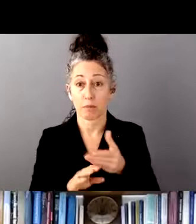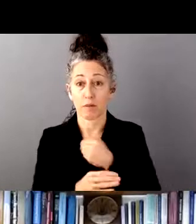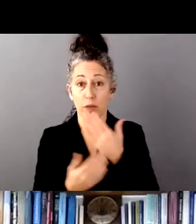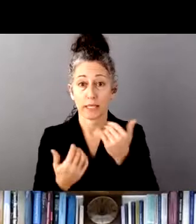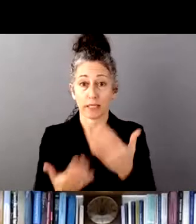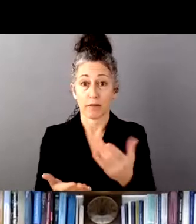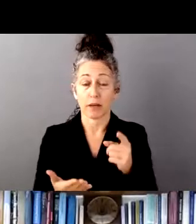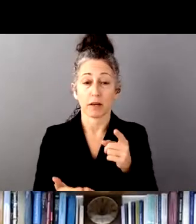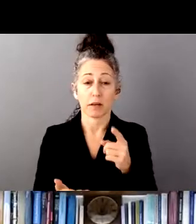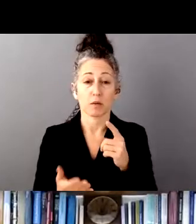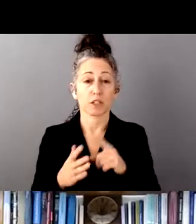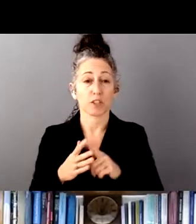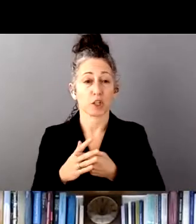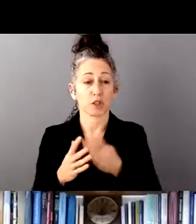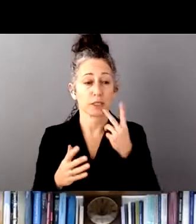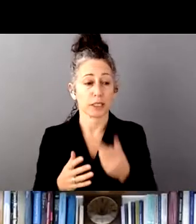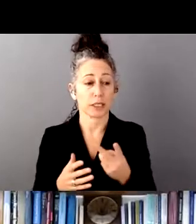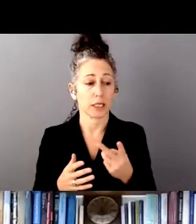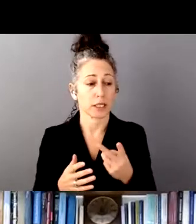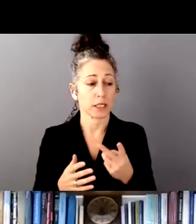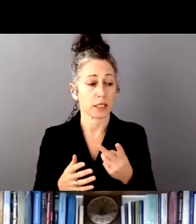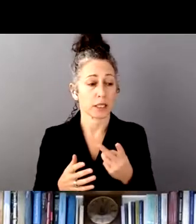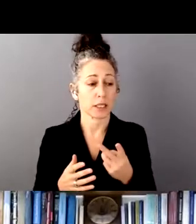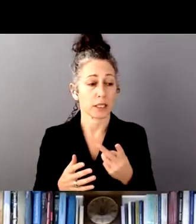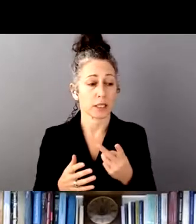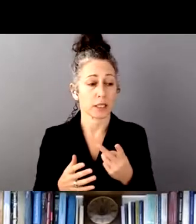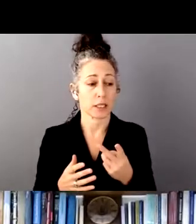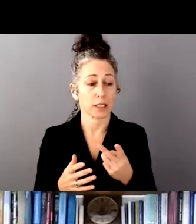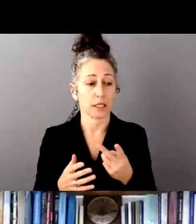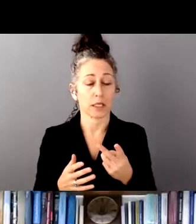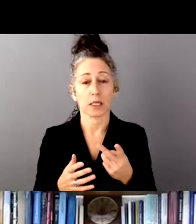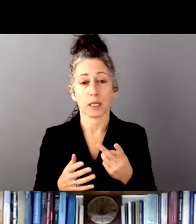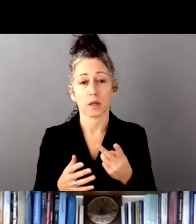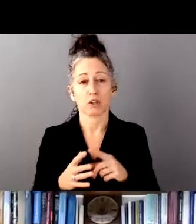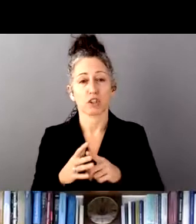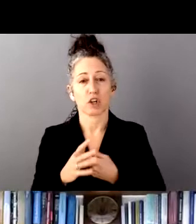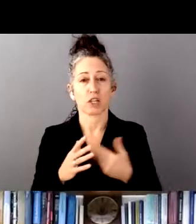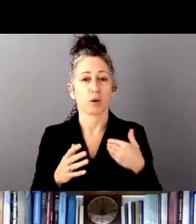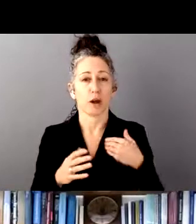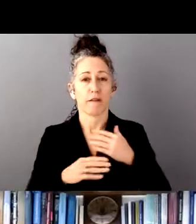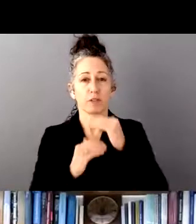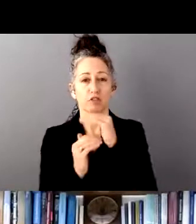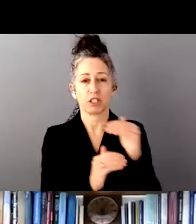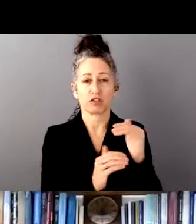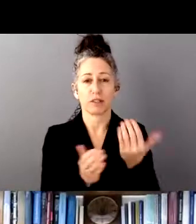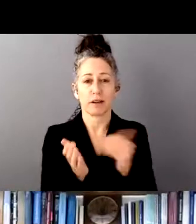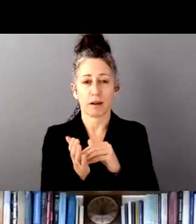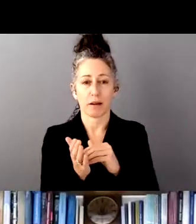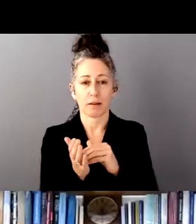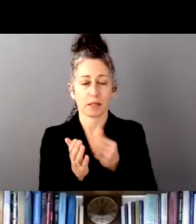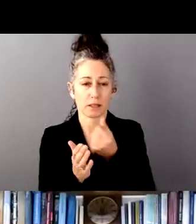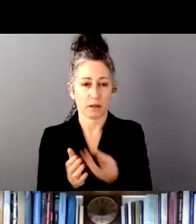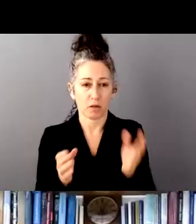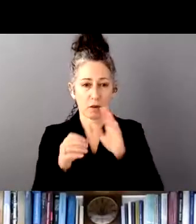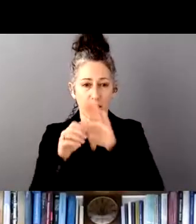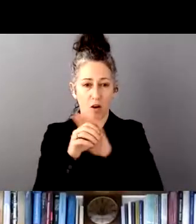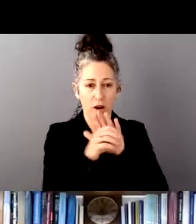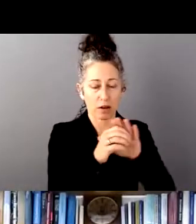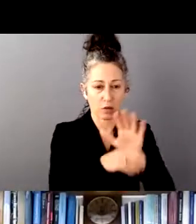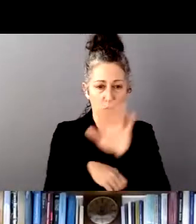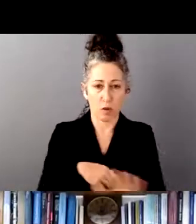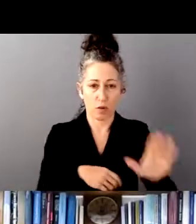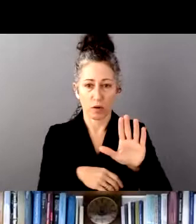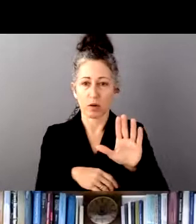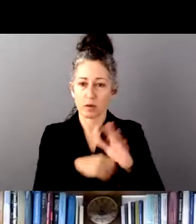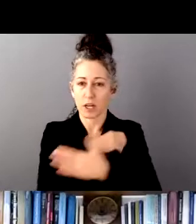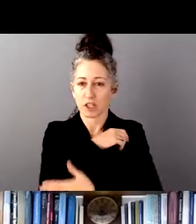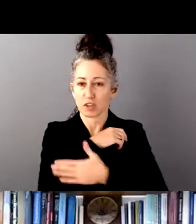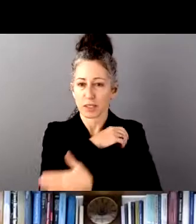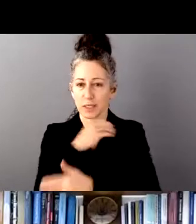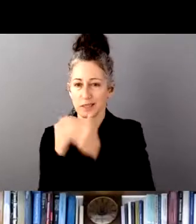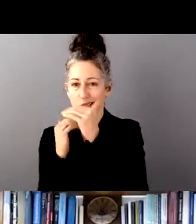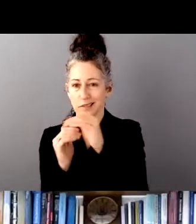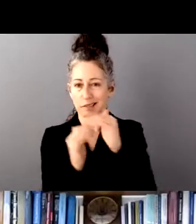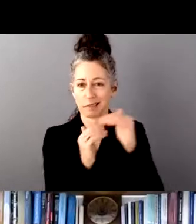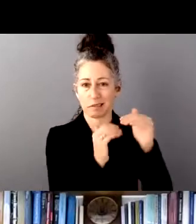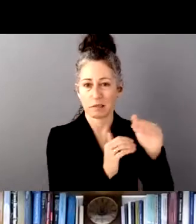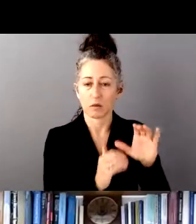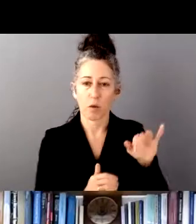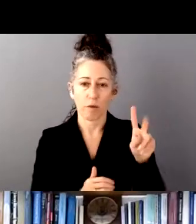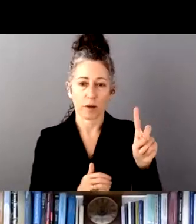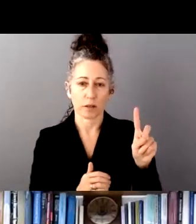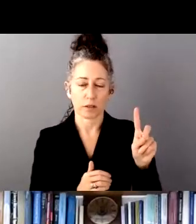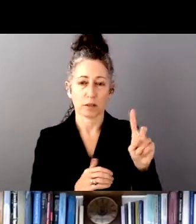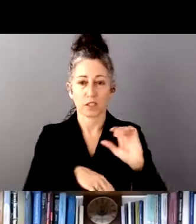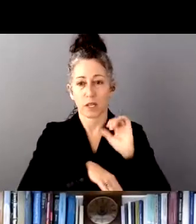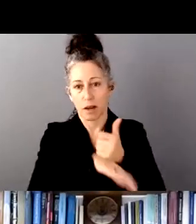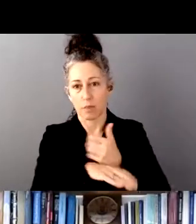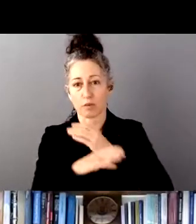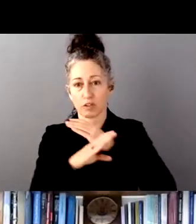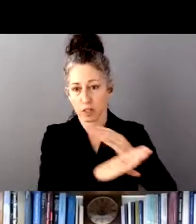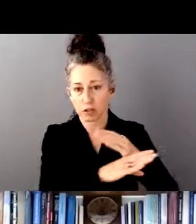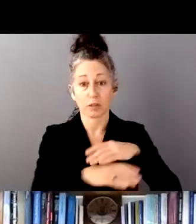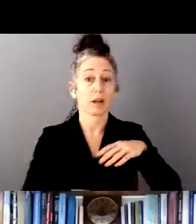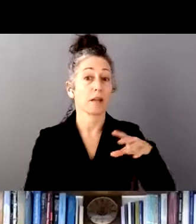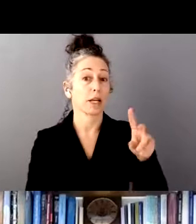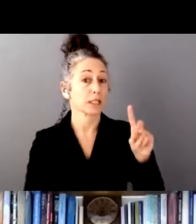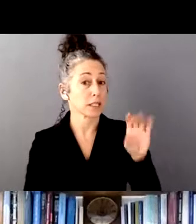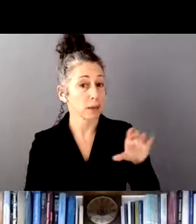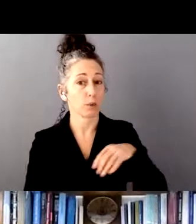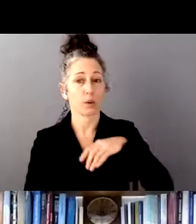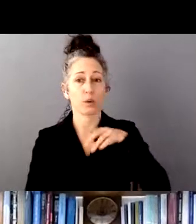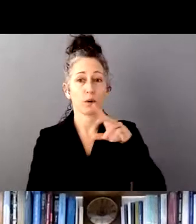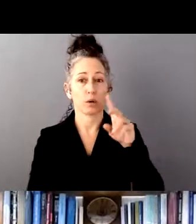we start already seeing decline. California was starting to have restrictions at this point and several areas across the country started to have greater increases in COVID and restrictions were starting to be put in place. December, January. This is the last data that we